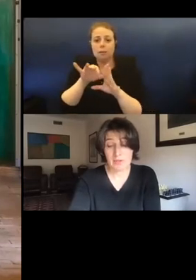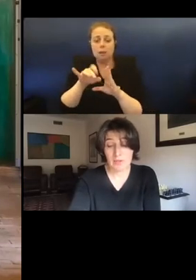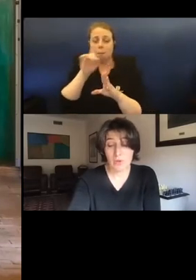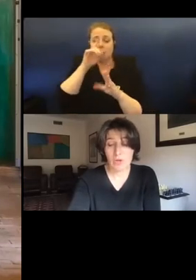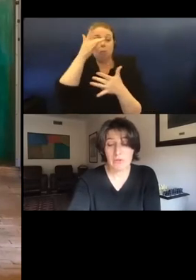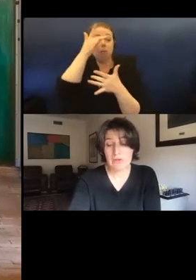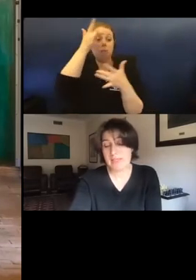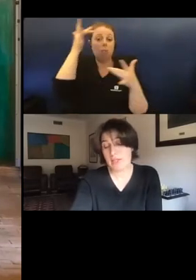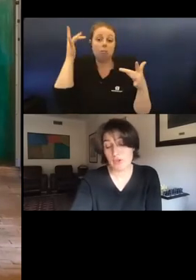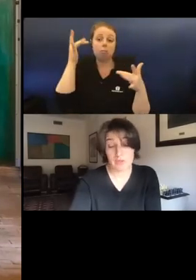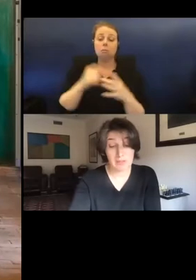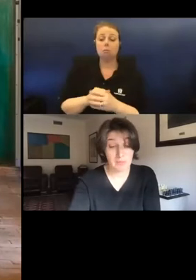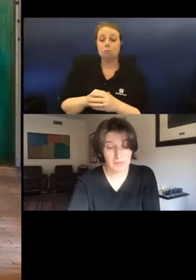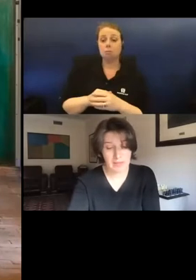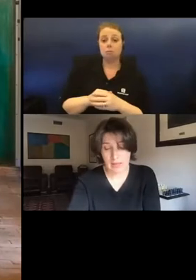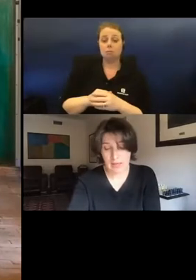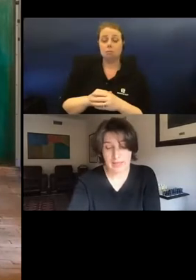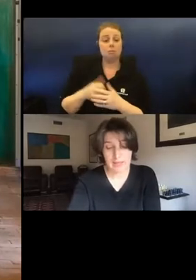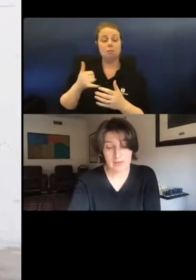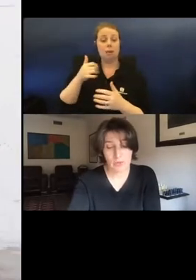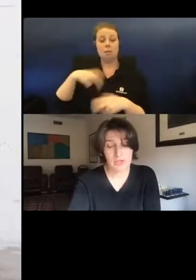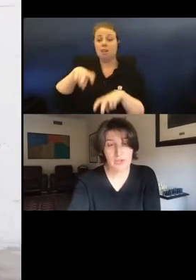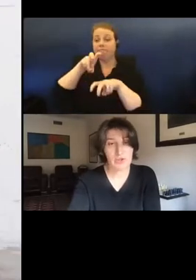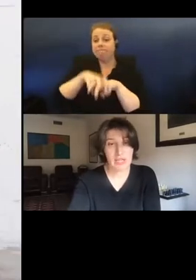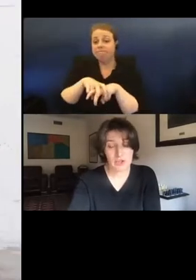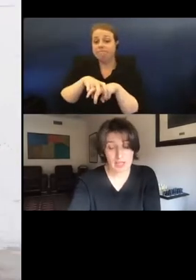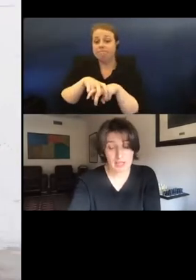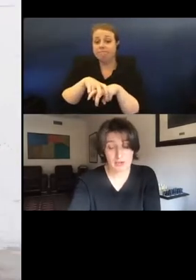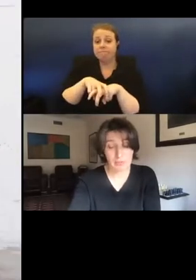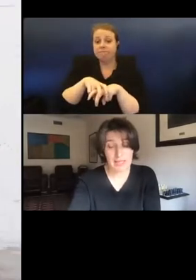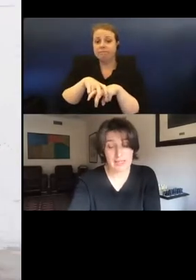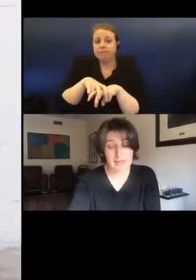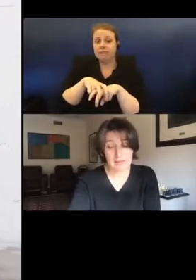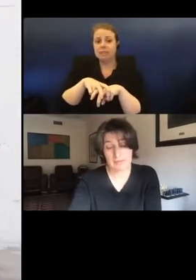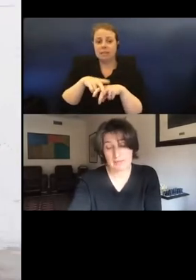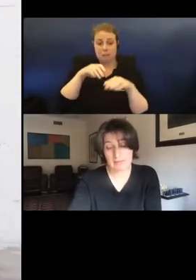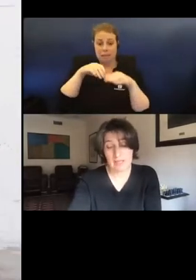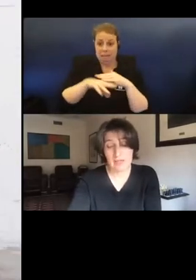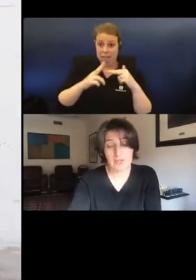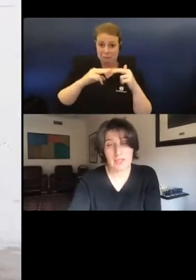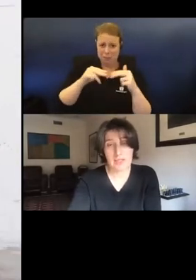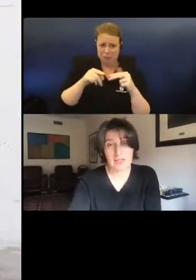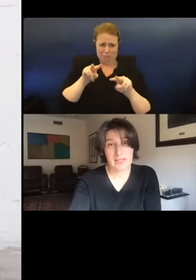who are found sitting on them yet looking strange and out of place just like in the city